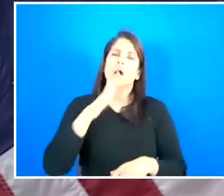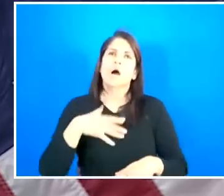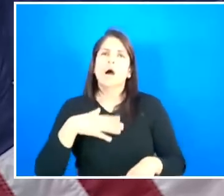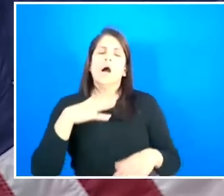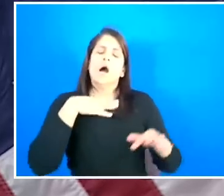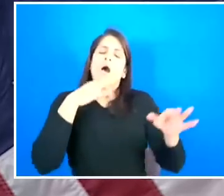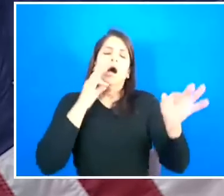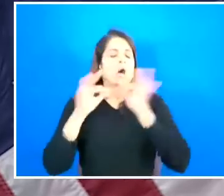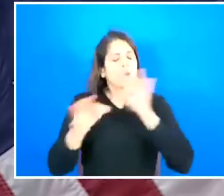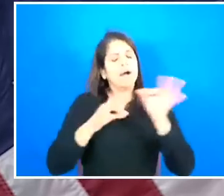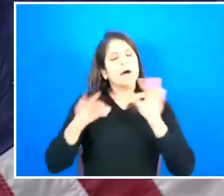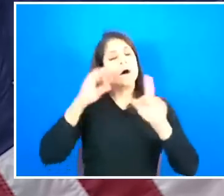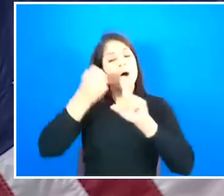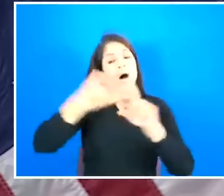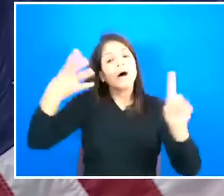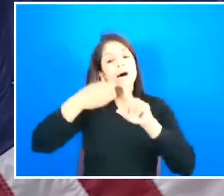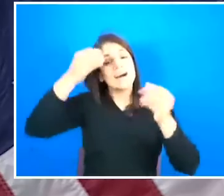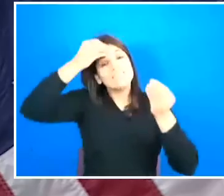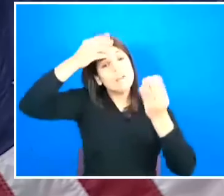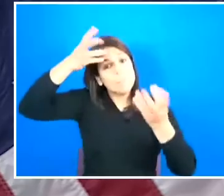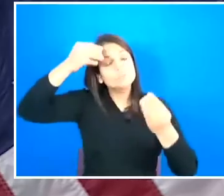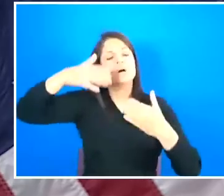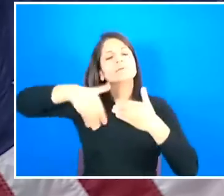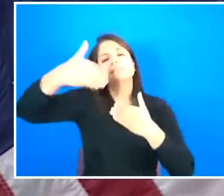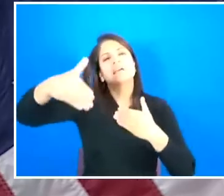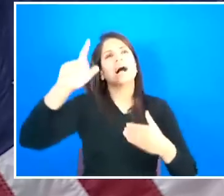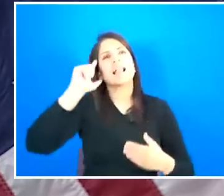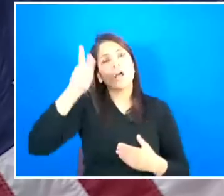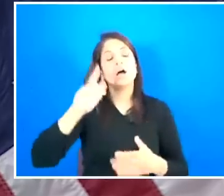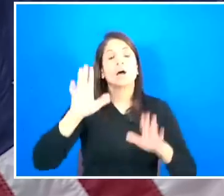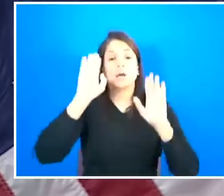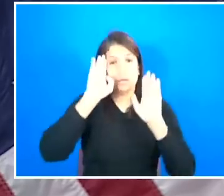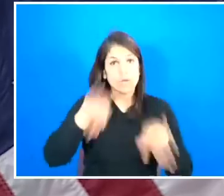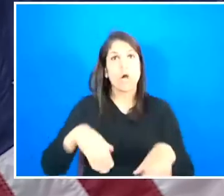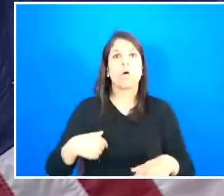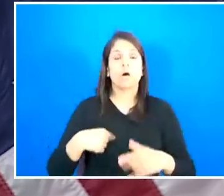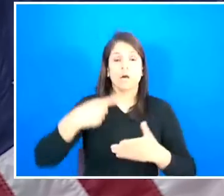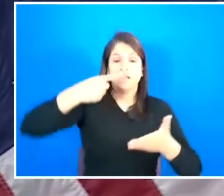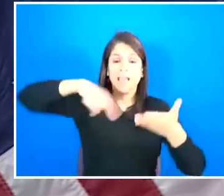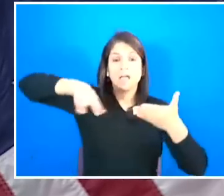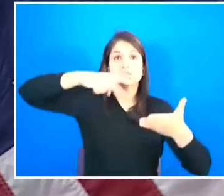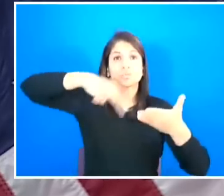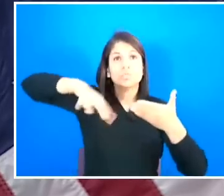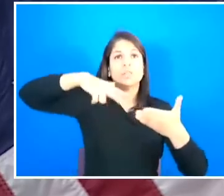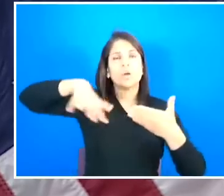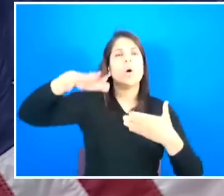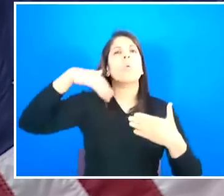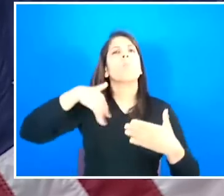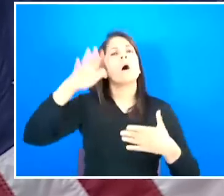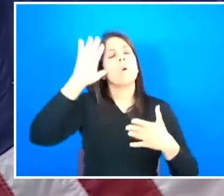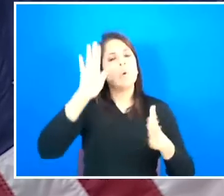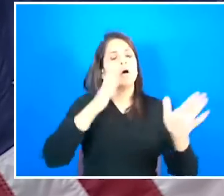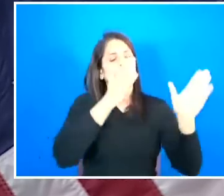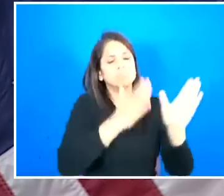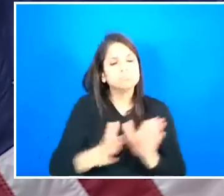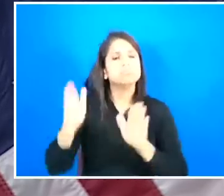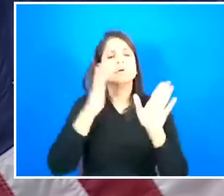GET TO MORE DETAIL TODAY AND OBVIOUSLY WE'RE GOI NGTBEO GINOG THROUGH A LOT OF DETAIL EROV T HE